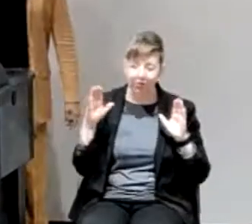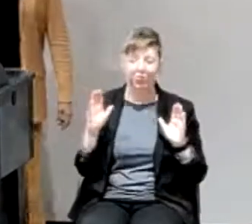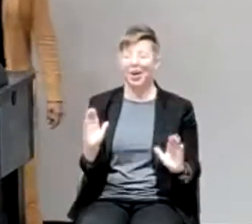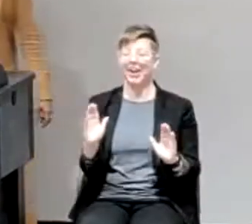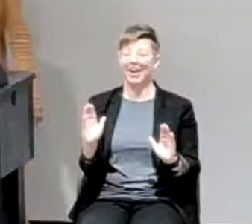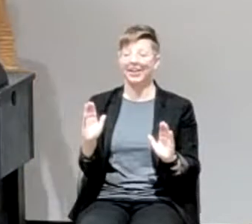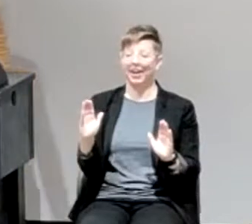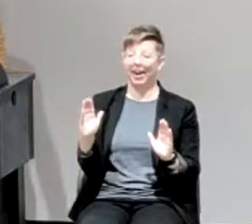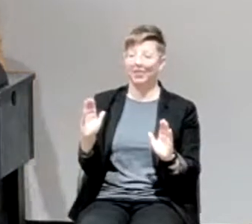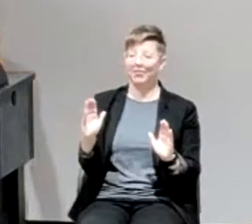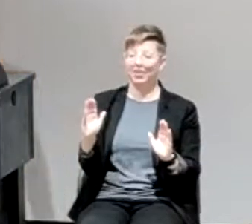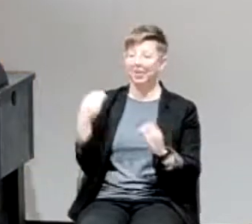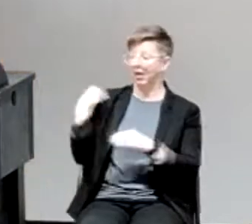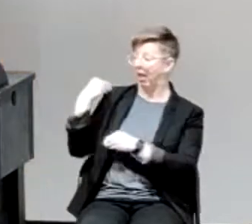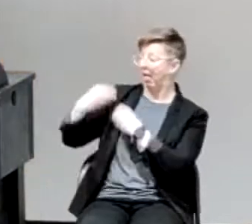Digging through couch